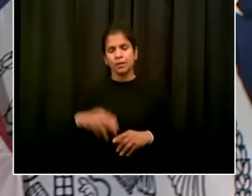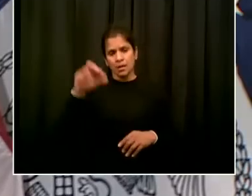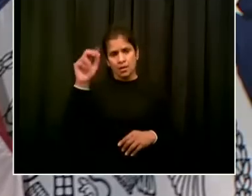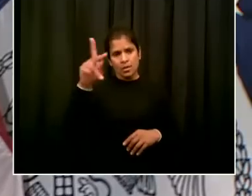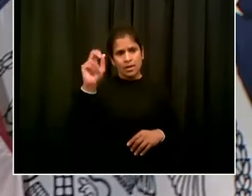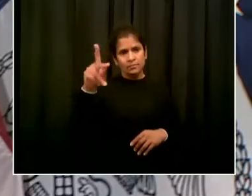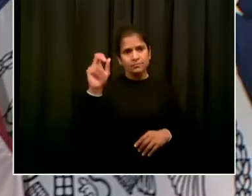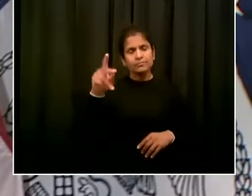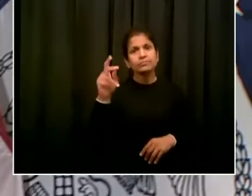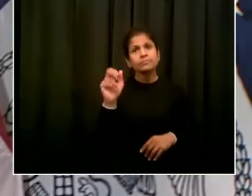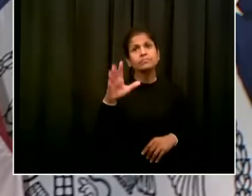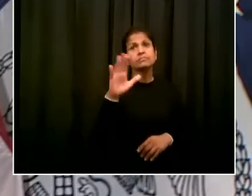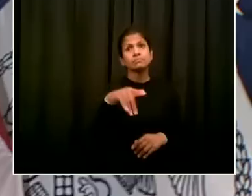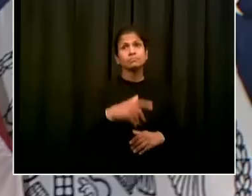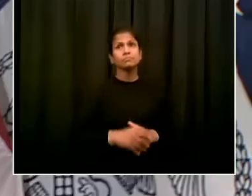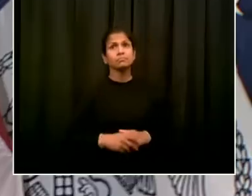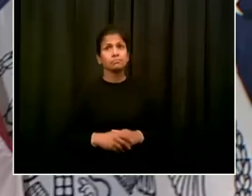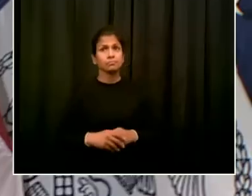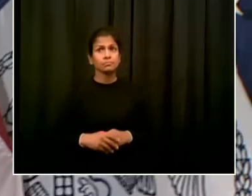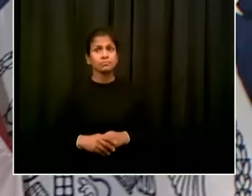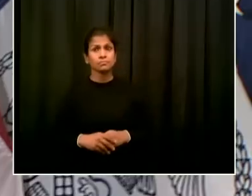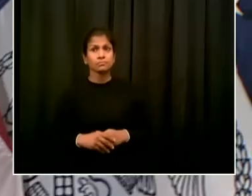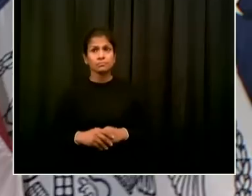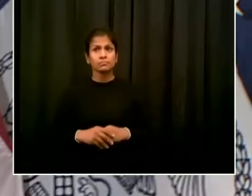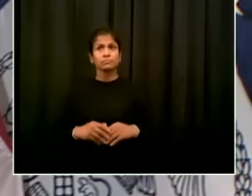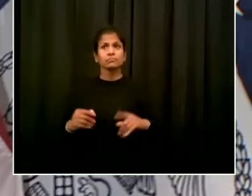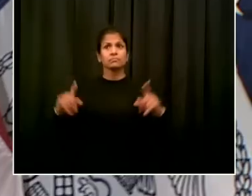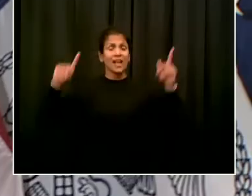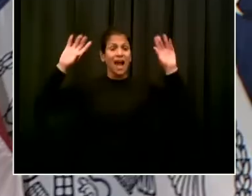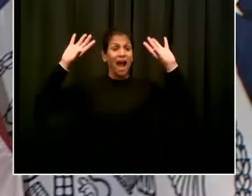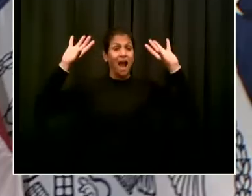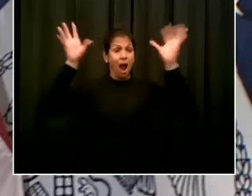THERE ARE A LOT OF FUNDAMENTALL